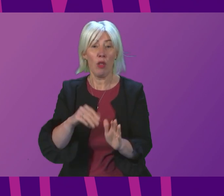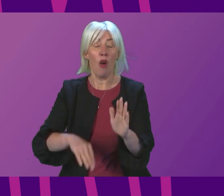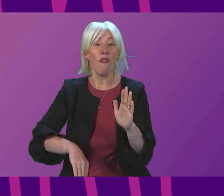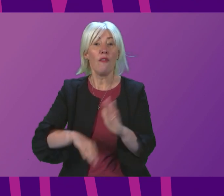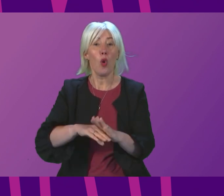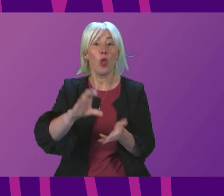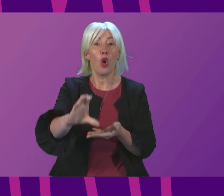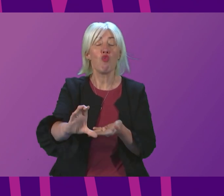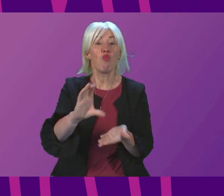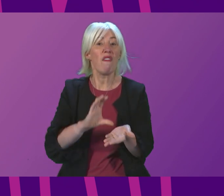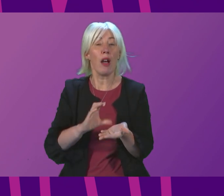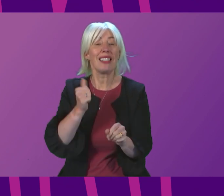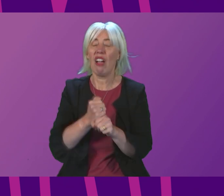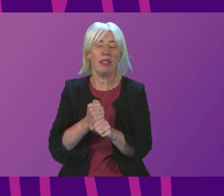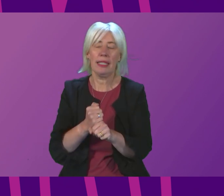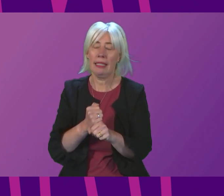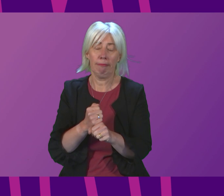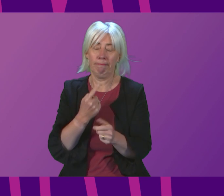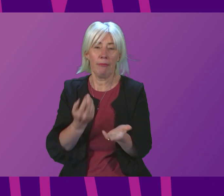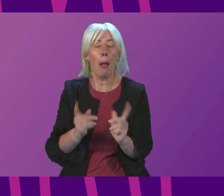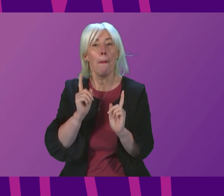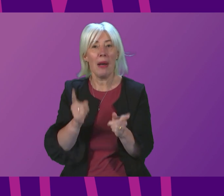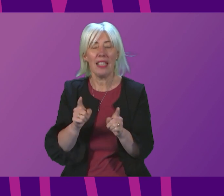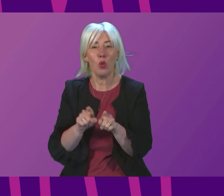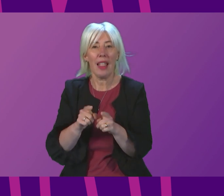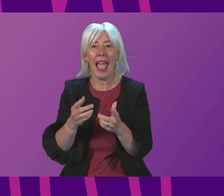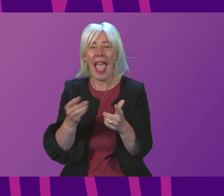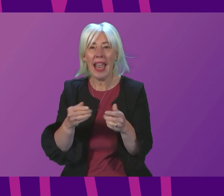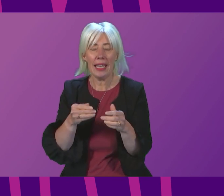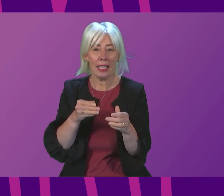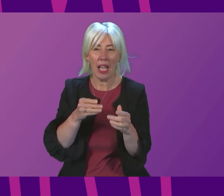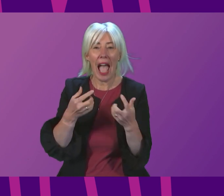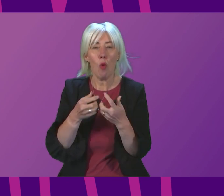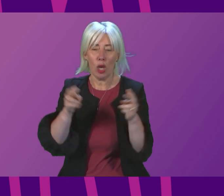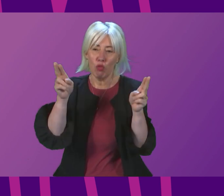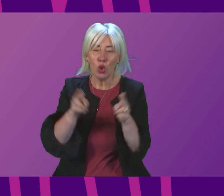They also clearly narrate the mitigations that were put in place to reduce that risk.